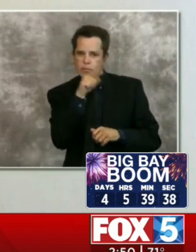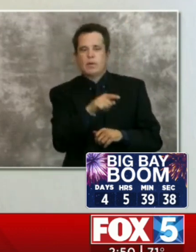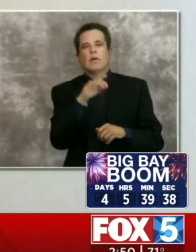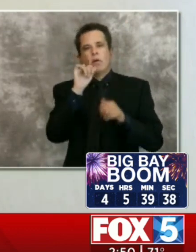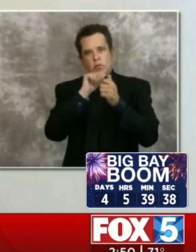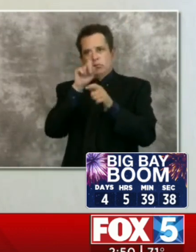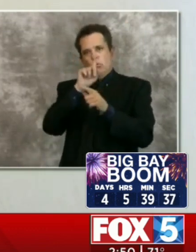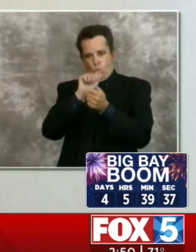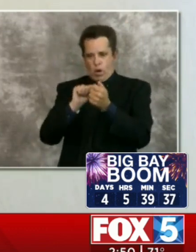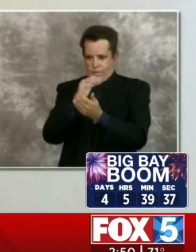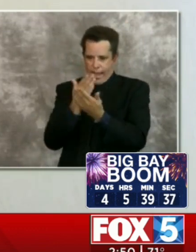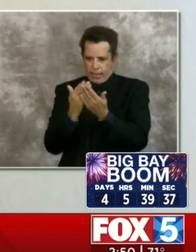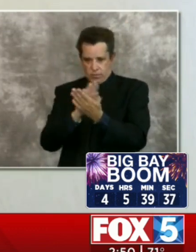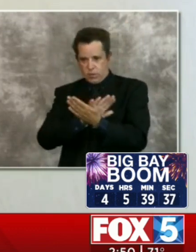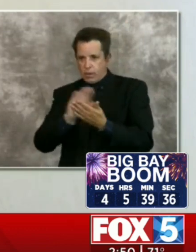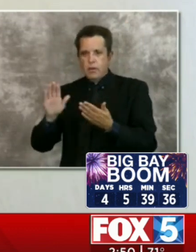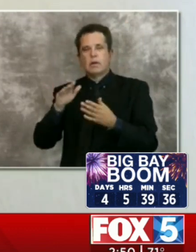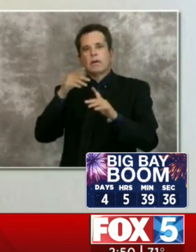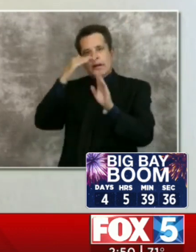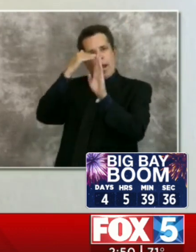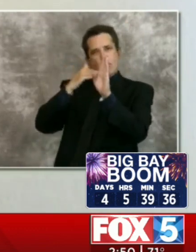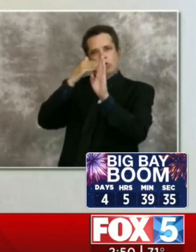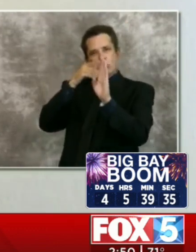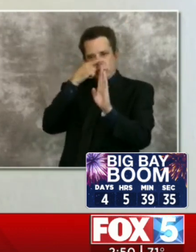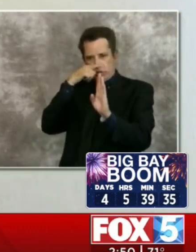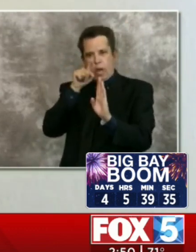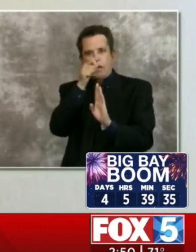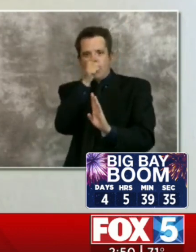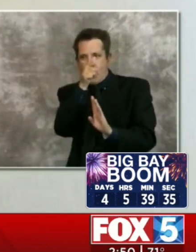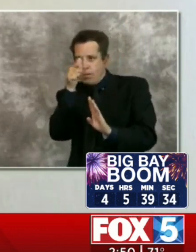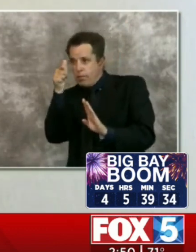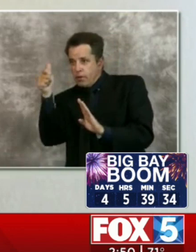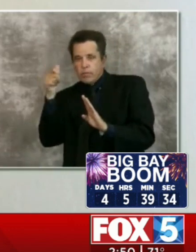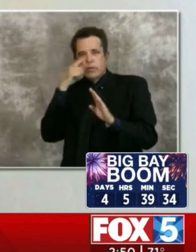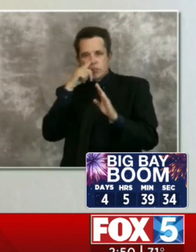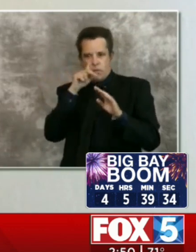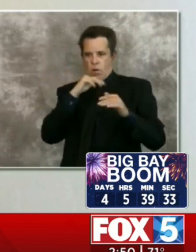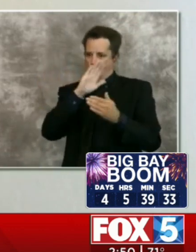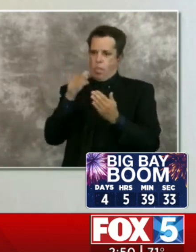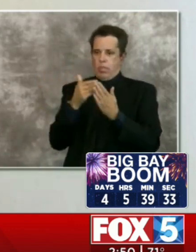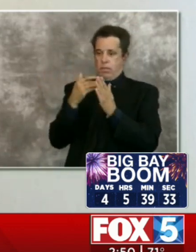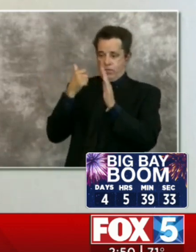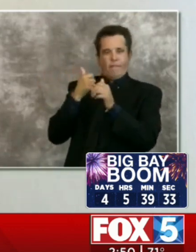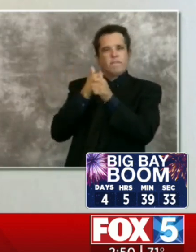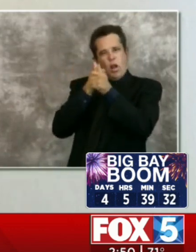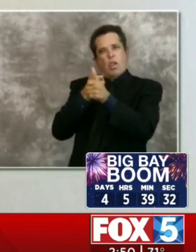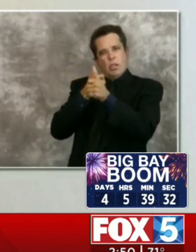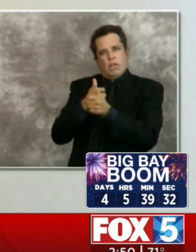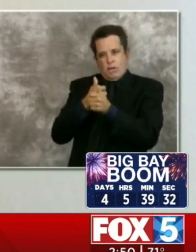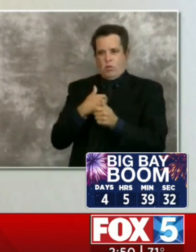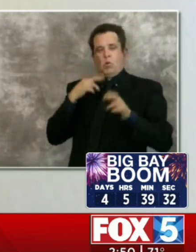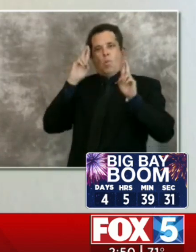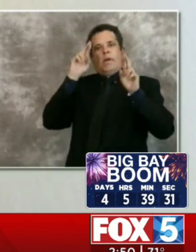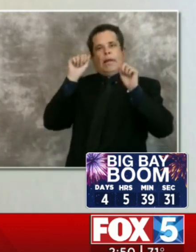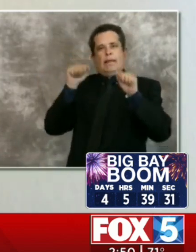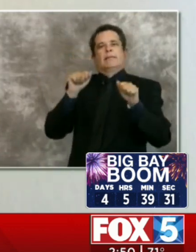KETTERING. THAT ARE NOT ASSOCIATED WITH YOUR HOUSEHOLD MEMBER WASH YOUR HANDS UTILIZE TEMPERATURE CHECKS, TYPICALLY